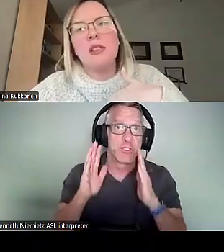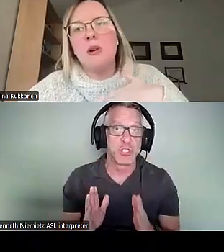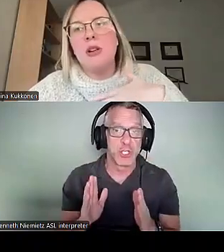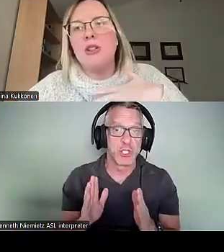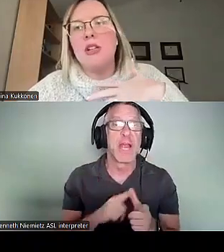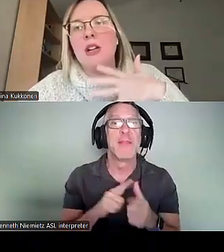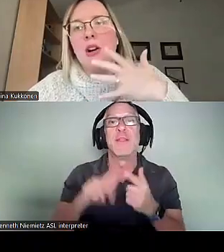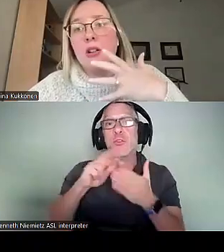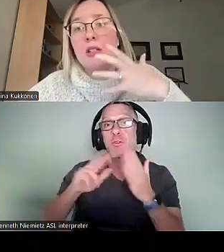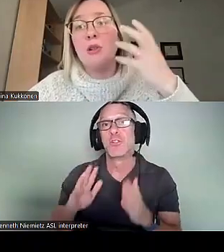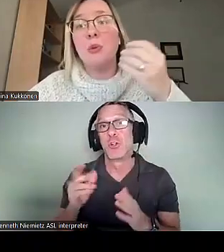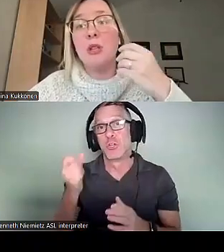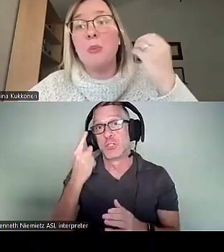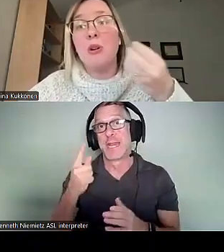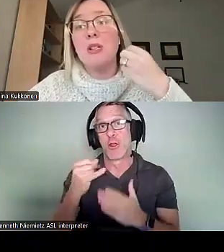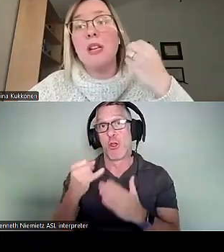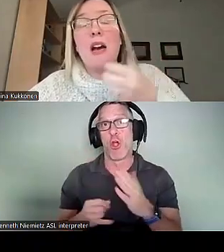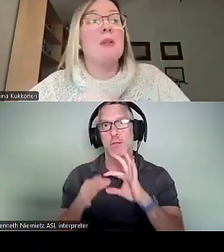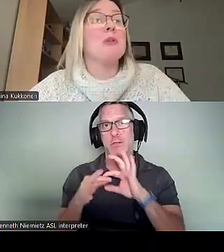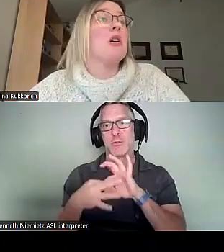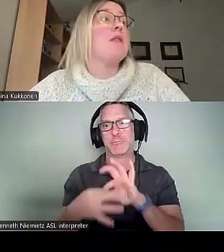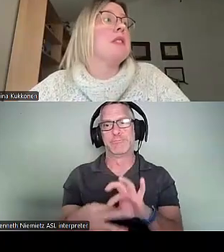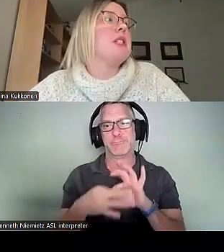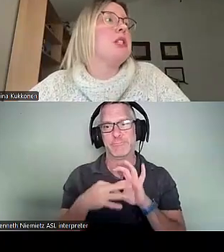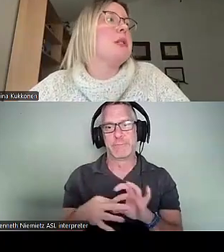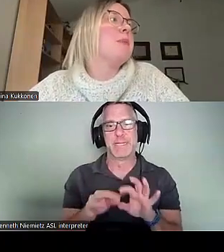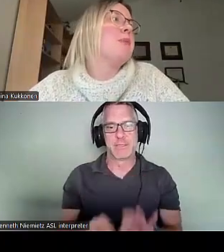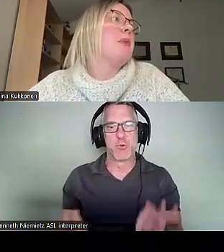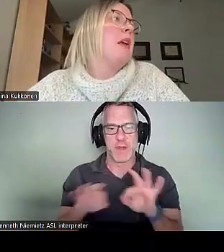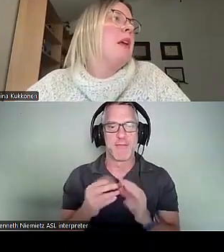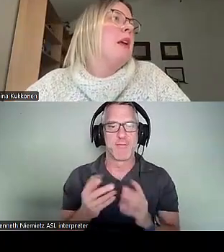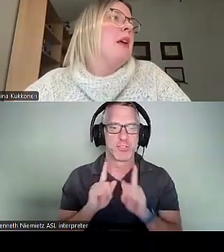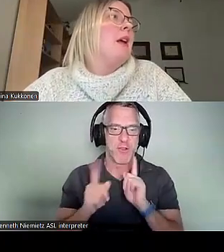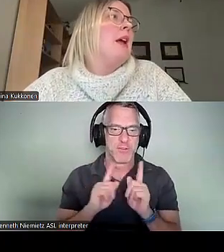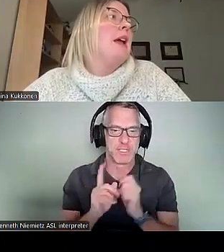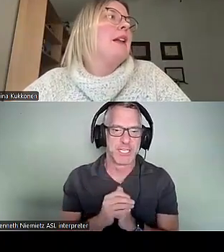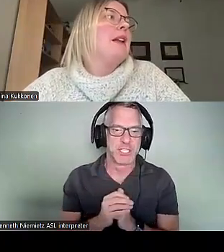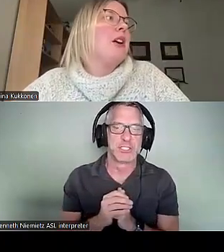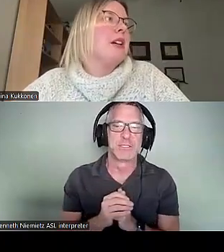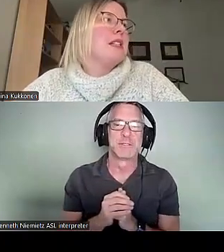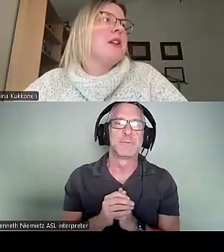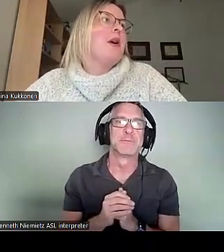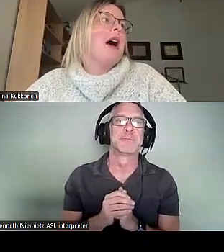also understanding arts. So it's really important to have those conversations. And in our case,